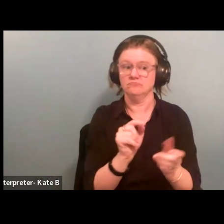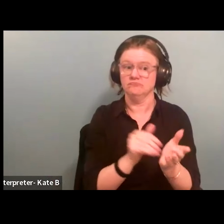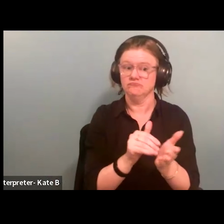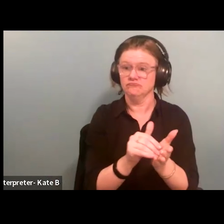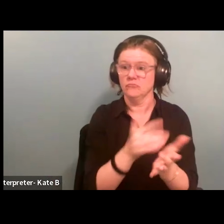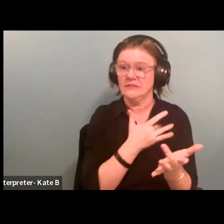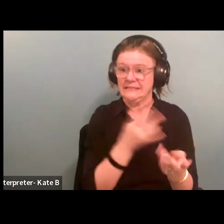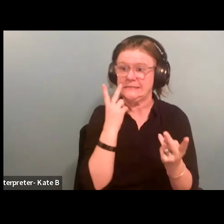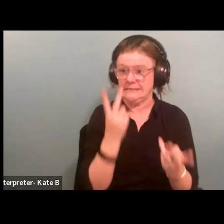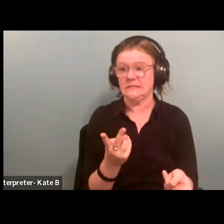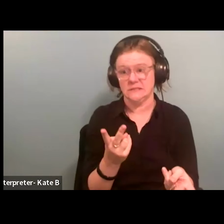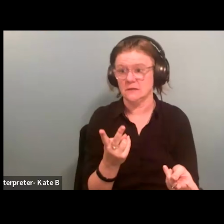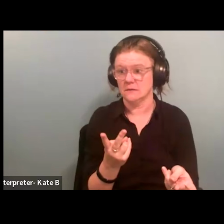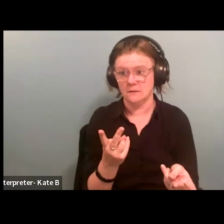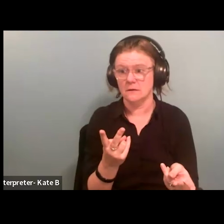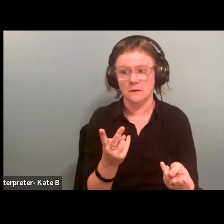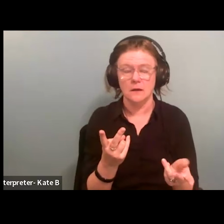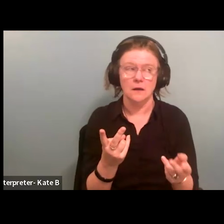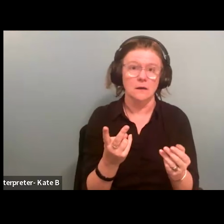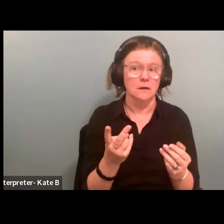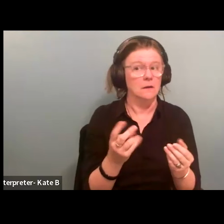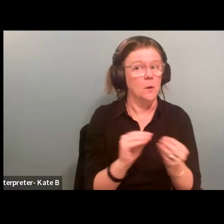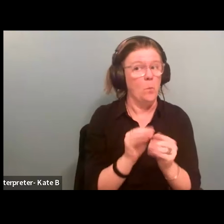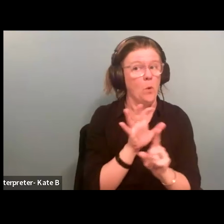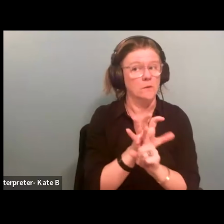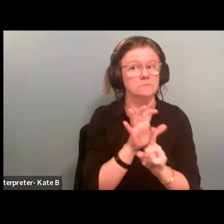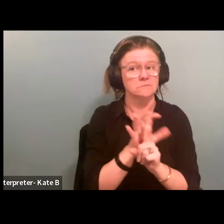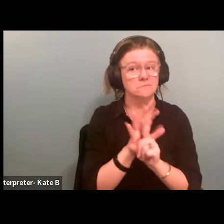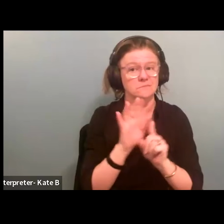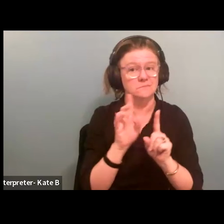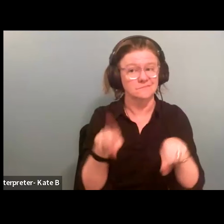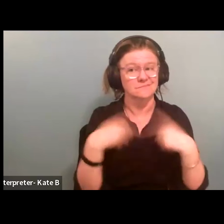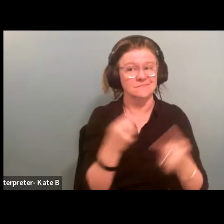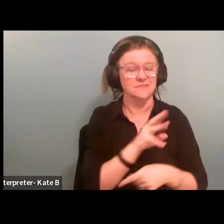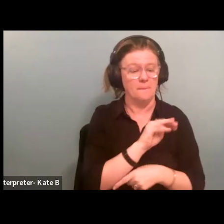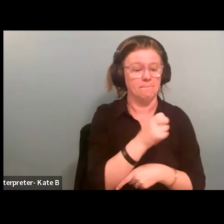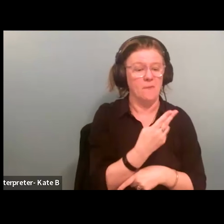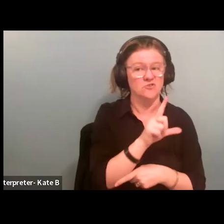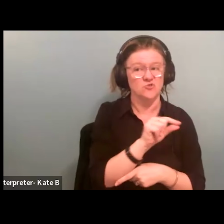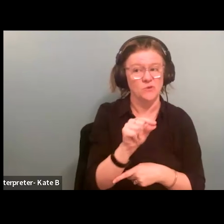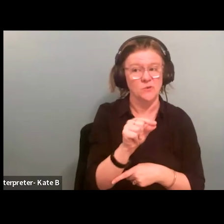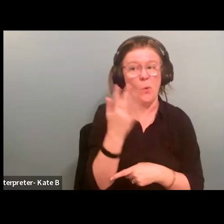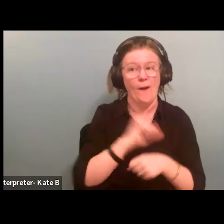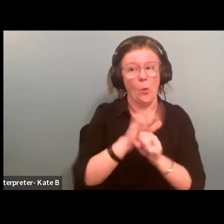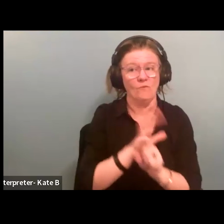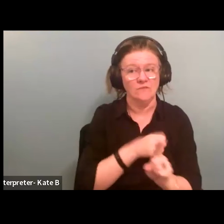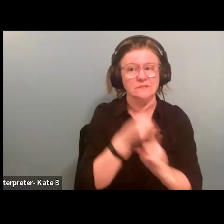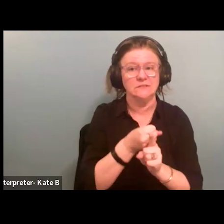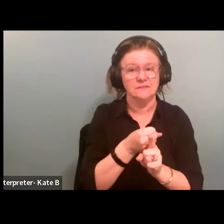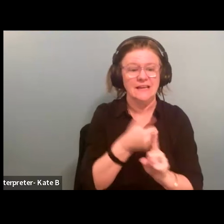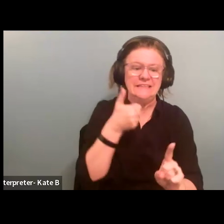and we've seen it even more so since March of 2020 when COVID began, is self-neglect.